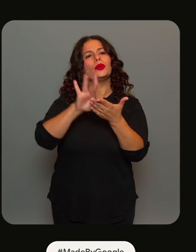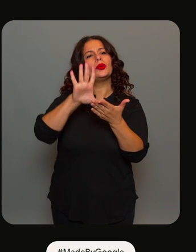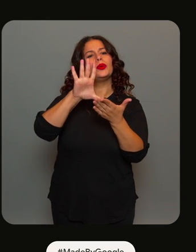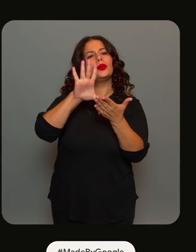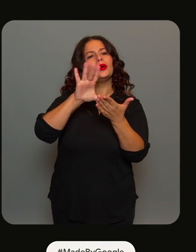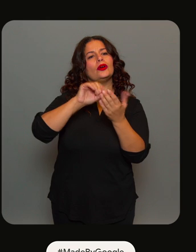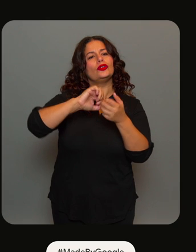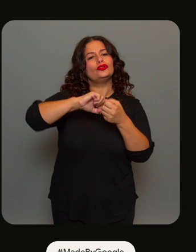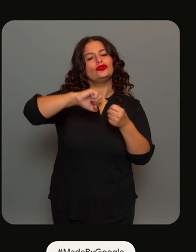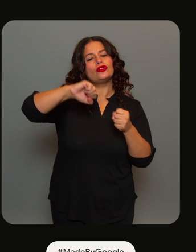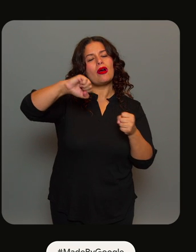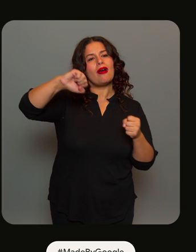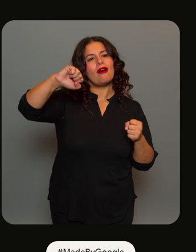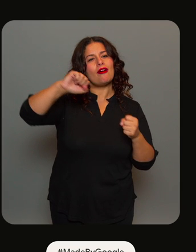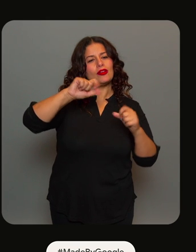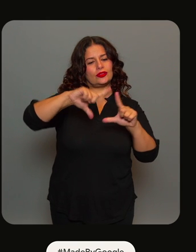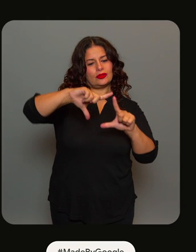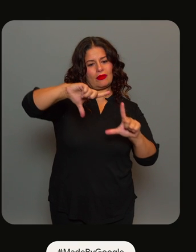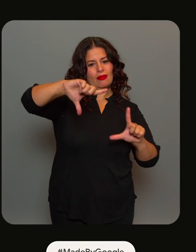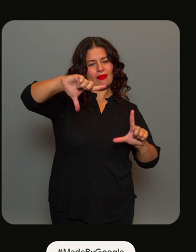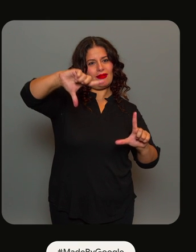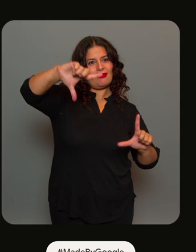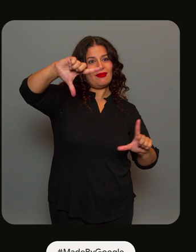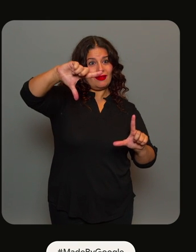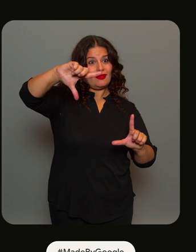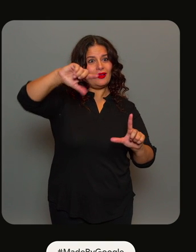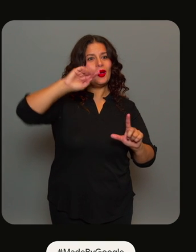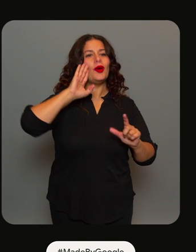photo from both the telephoto and the main camera.